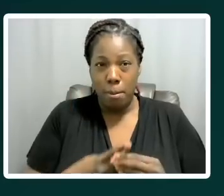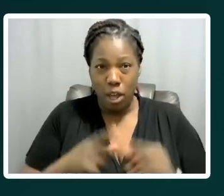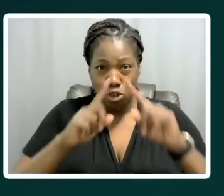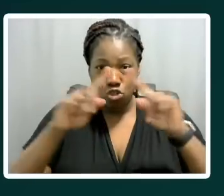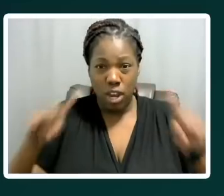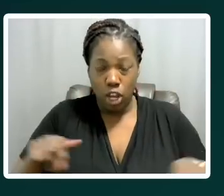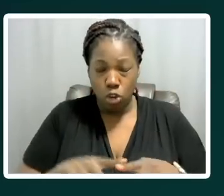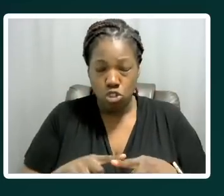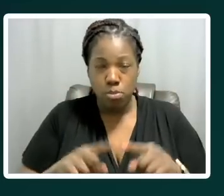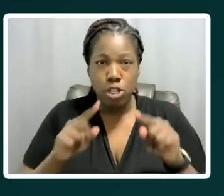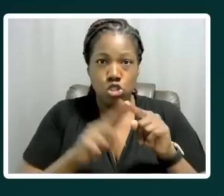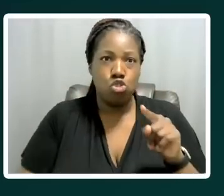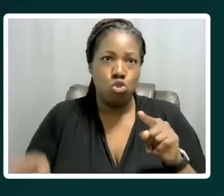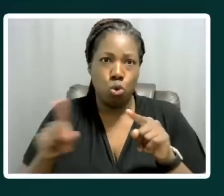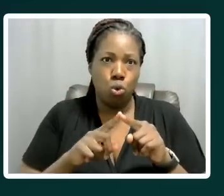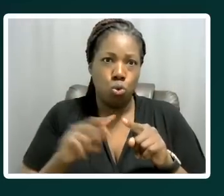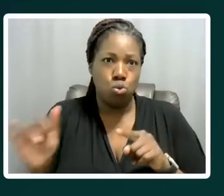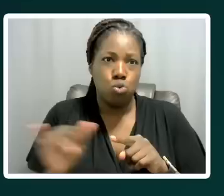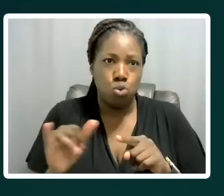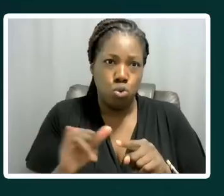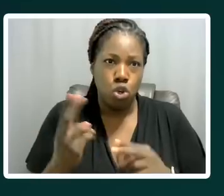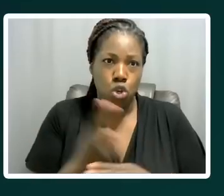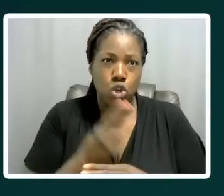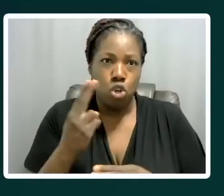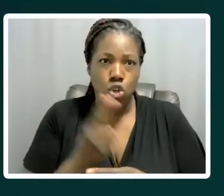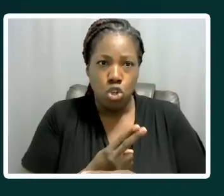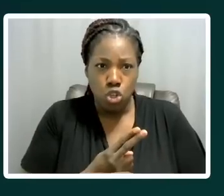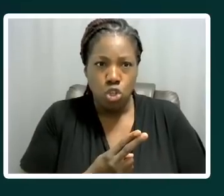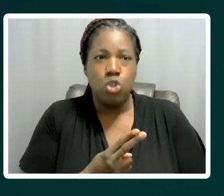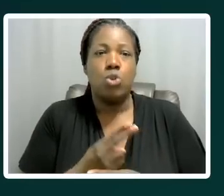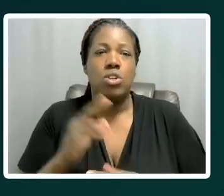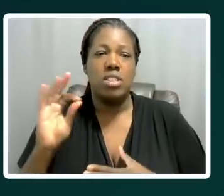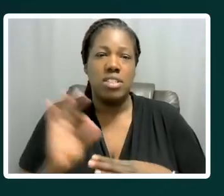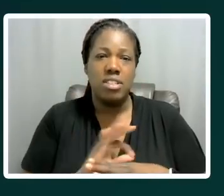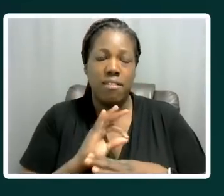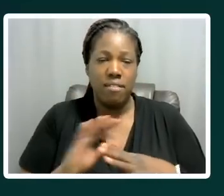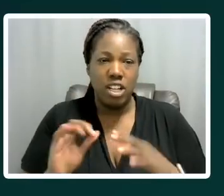And so simply using a sine function to drive how up and down we shift those buttons, we're able to